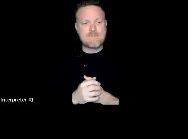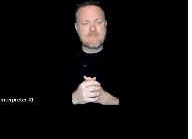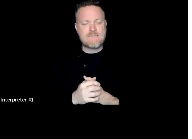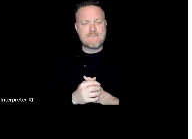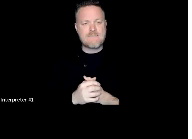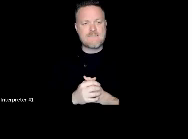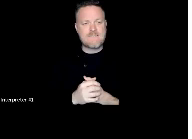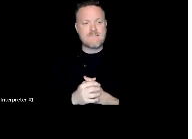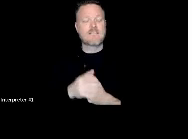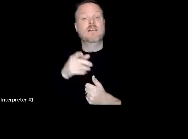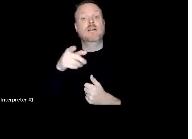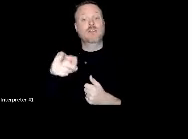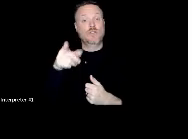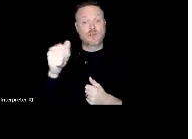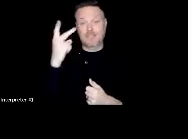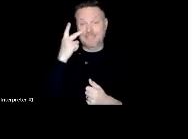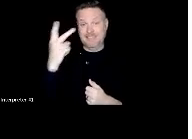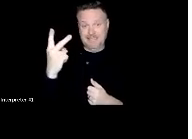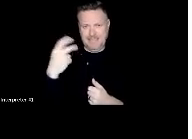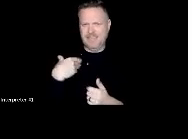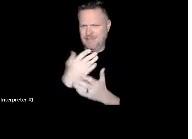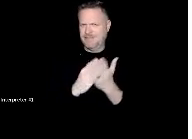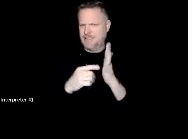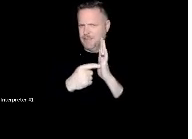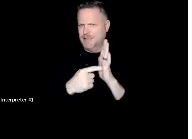So you can see that there are some examples no. Go ahead. Next slide.